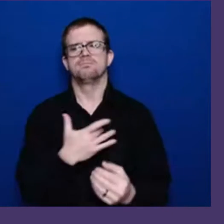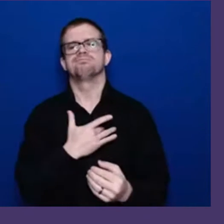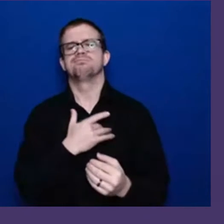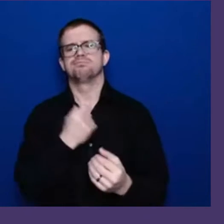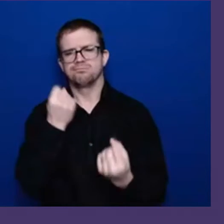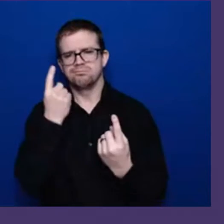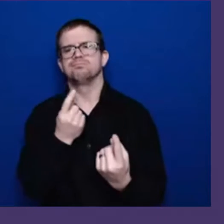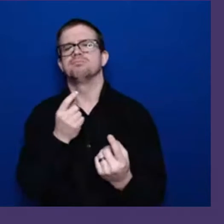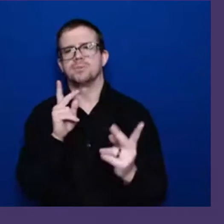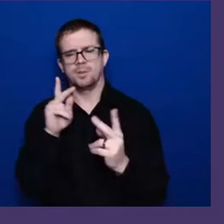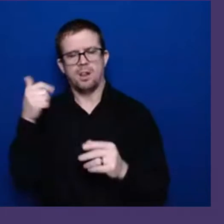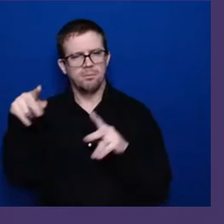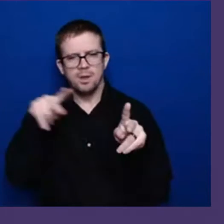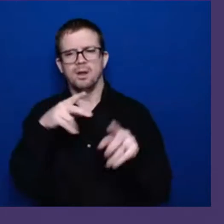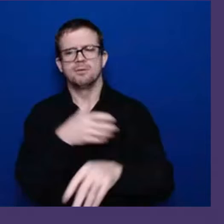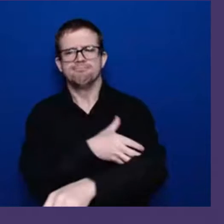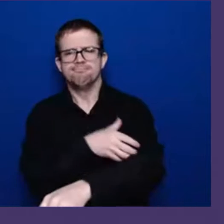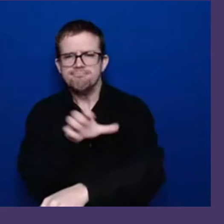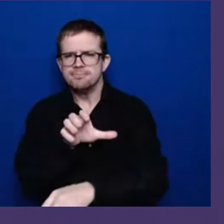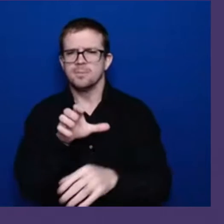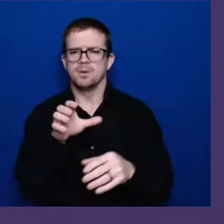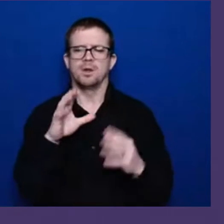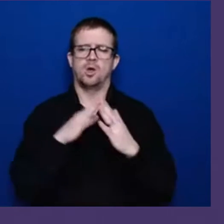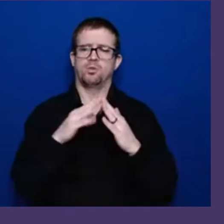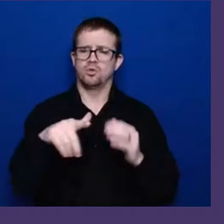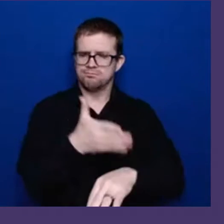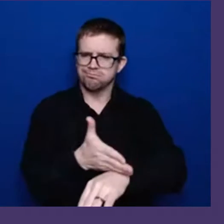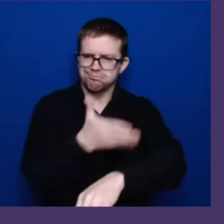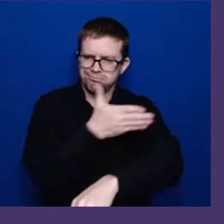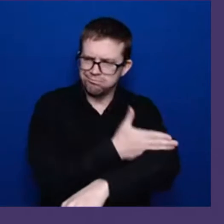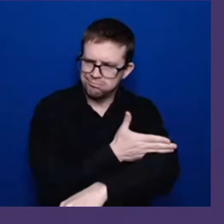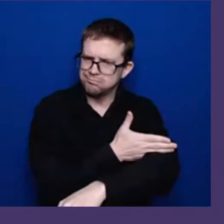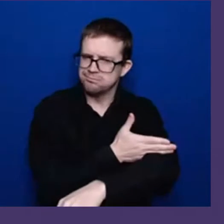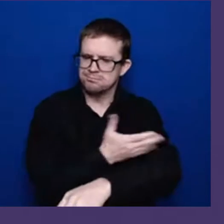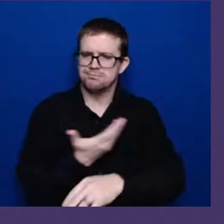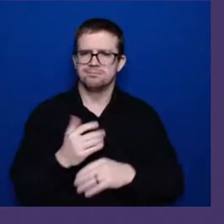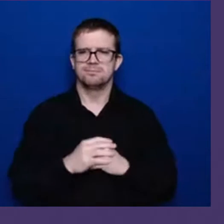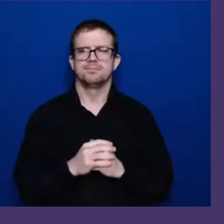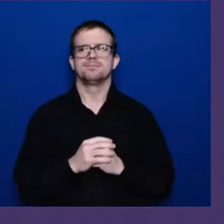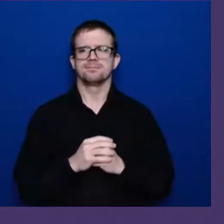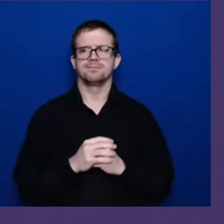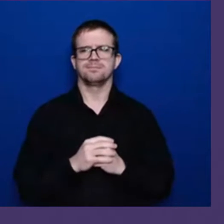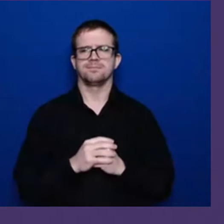Ebele Okoli: How do you, through your wisdom that you have now and your